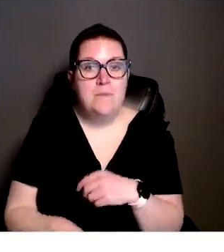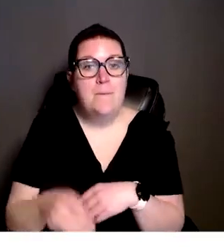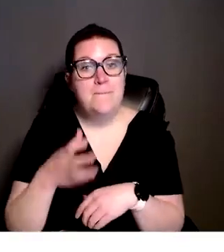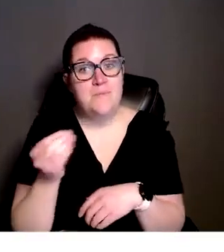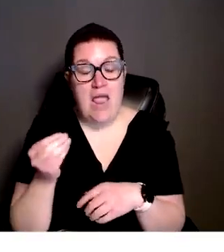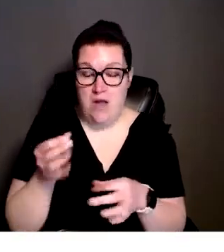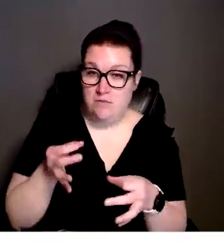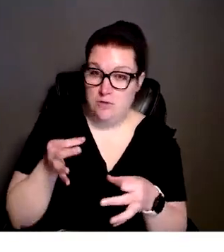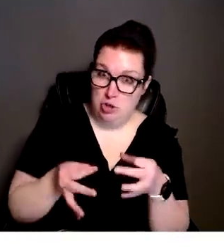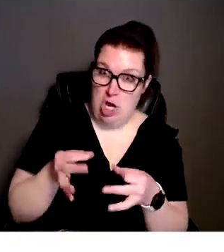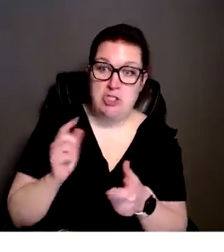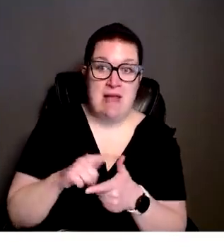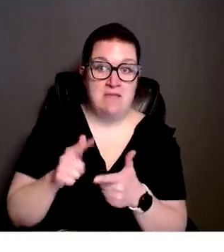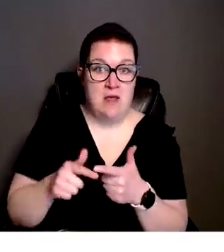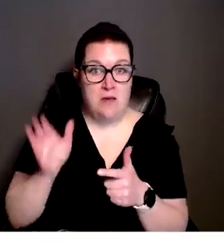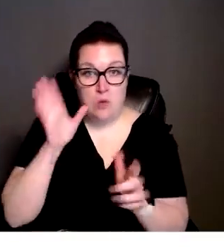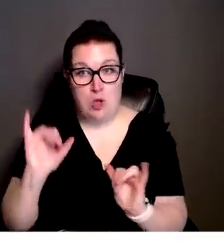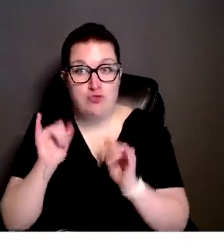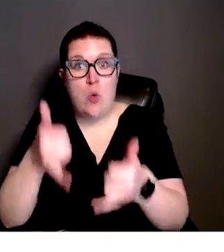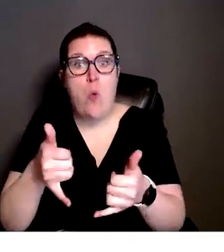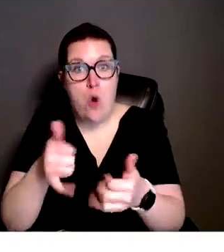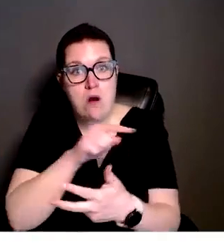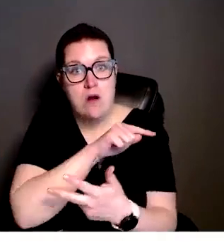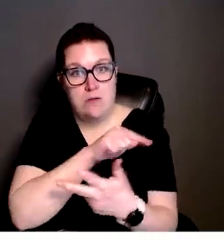those that do that really well